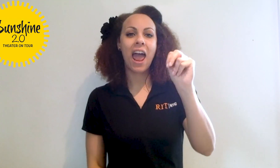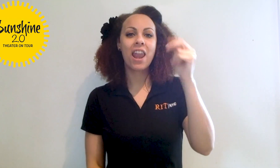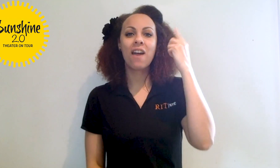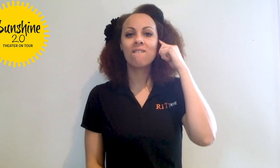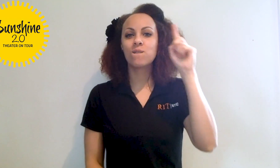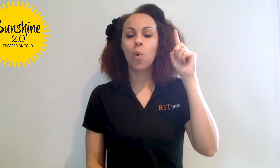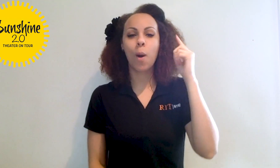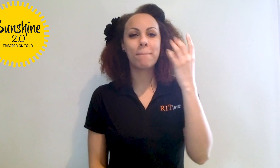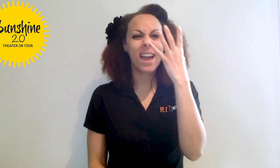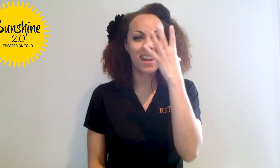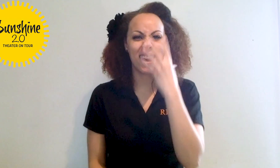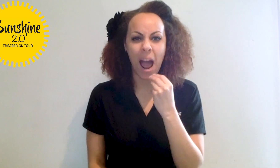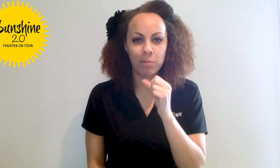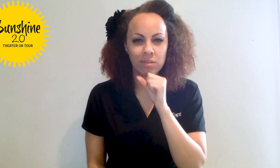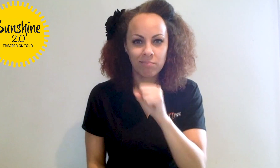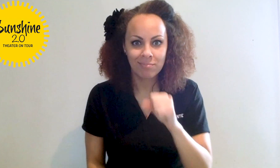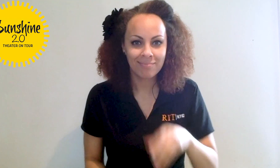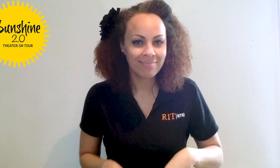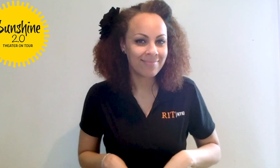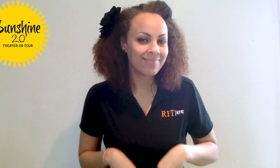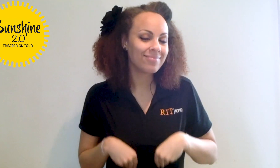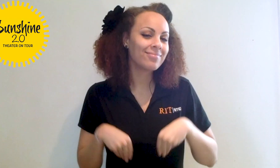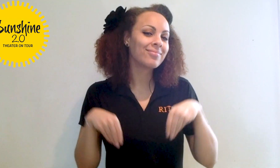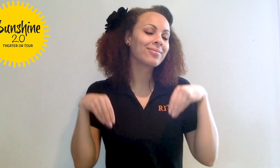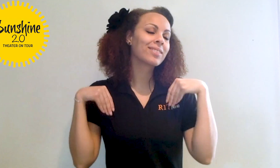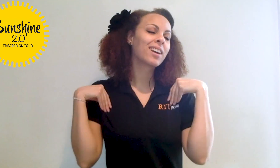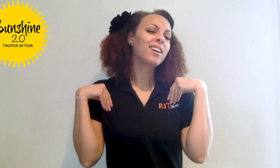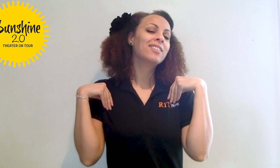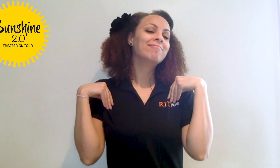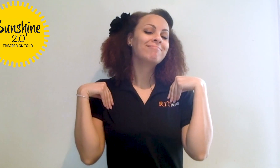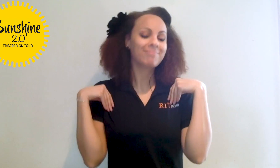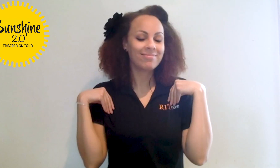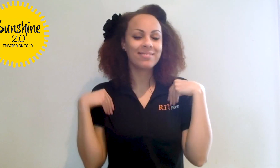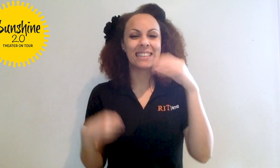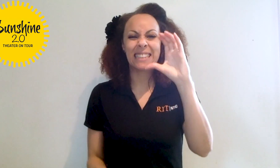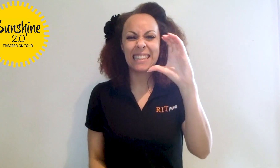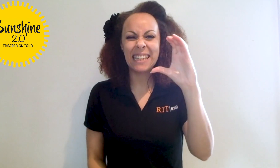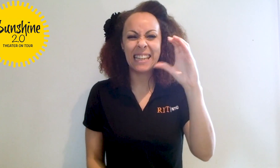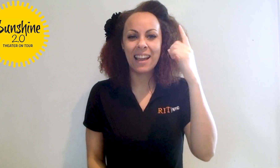N is for my great love for naps.